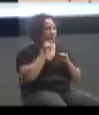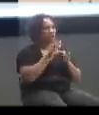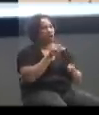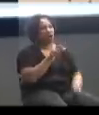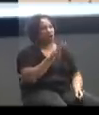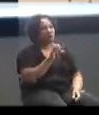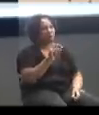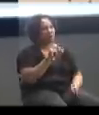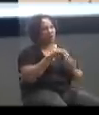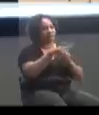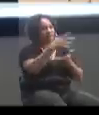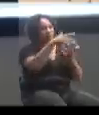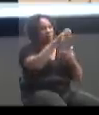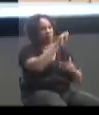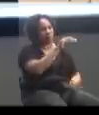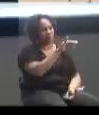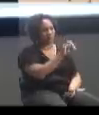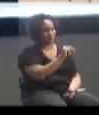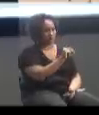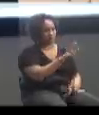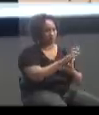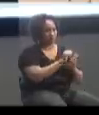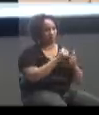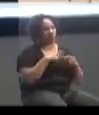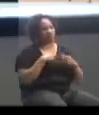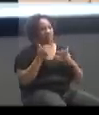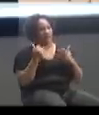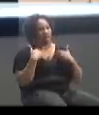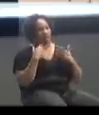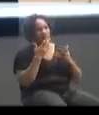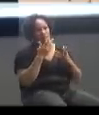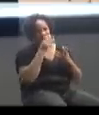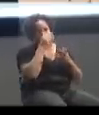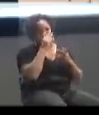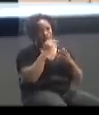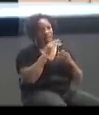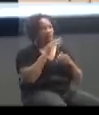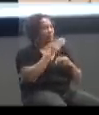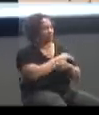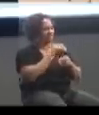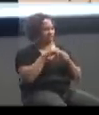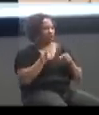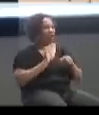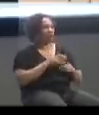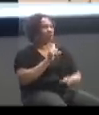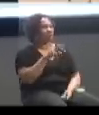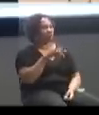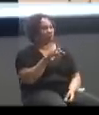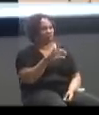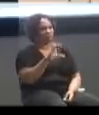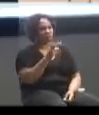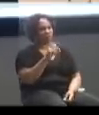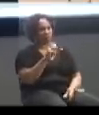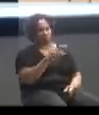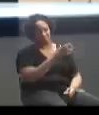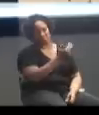TO CHANGE BEHAVIOR, INFLUENCE PRODUCT DESIGN AND REDUCE CARBON EMISSION EMISSIONS. AS NANCY WILL DISCUSS, WE CAN HARBOR THE INTRINSIC POWER IN